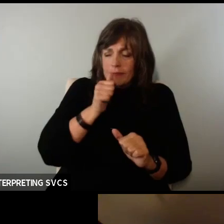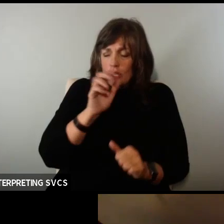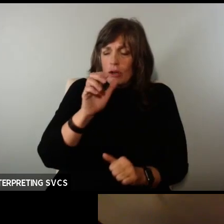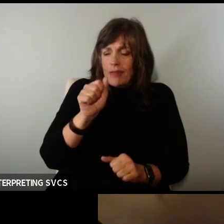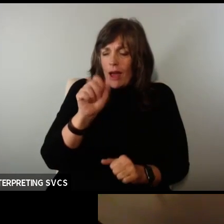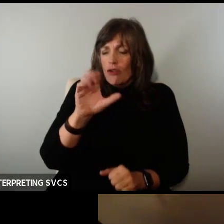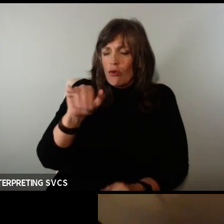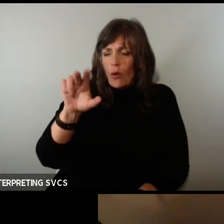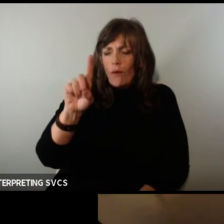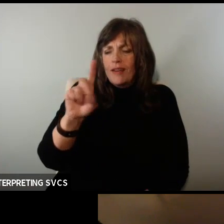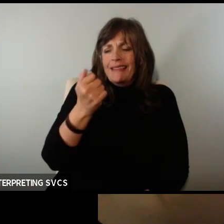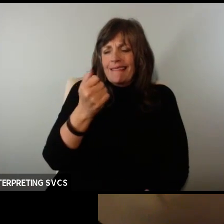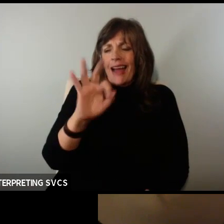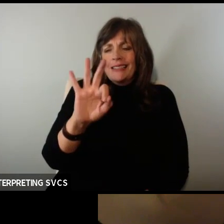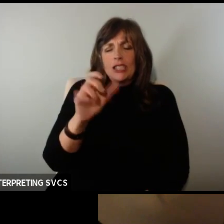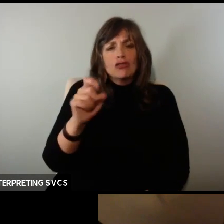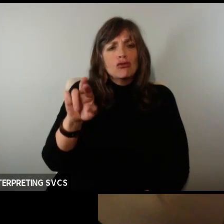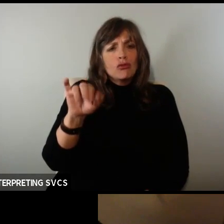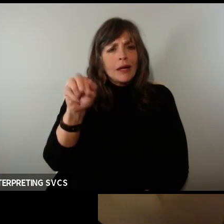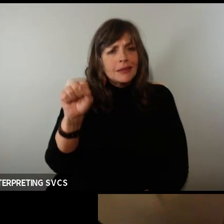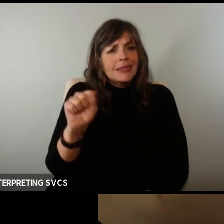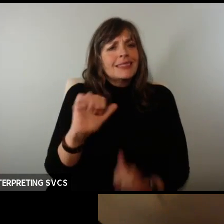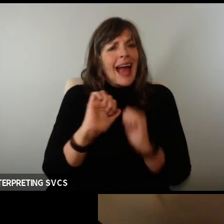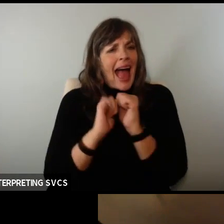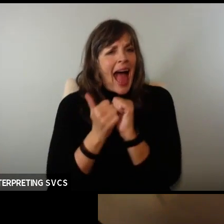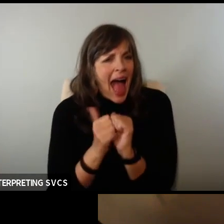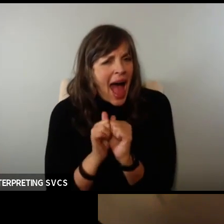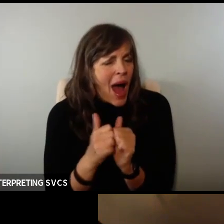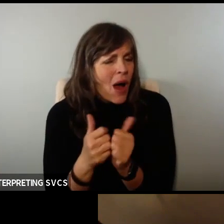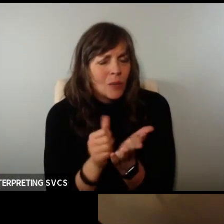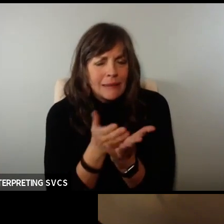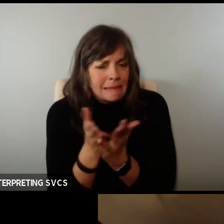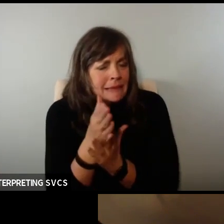and the Parent-Artist Advocacy League. So if you had questions that felt like they were inside